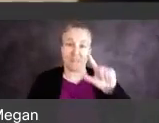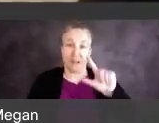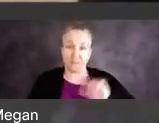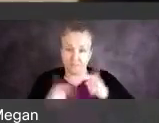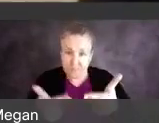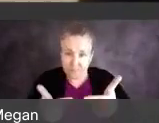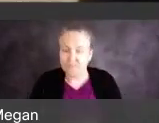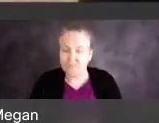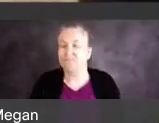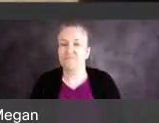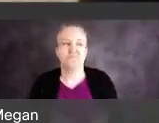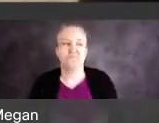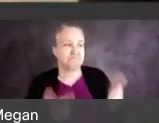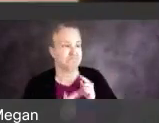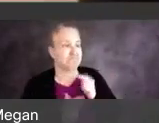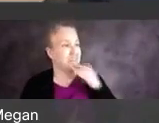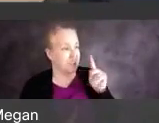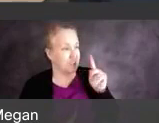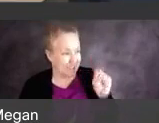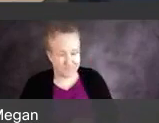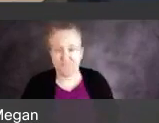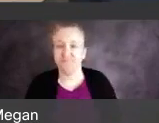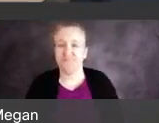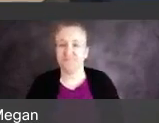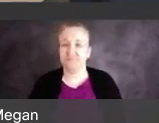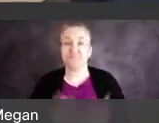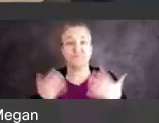[Commissioner Arkoosh] All right. Thank you, Ken. With that, I remind everyone that our